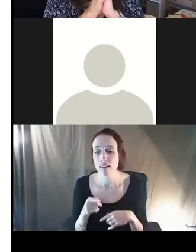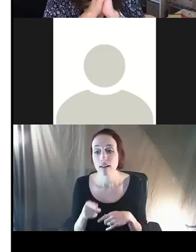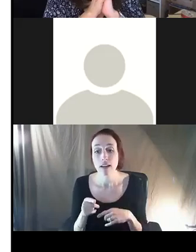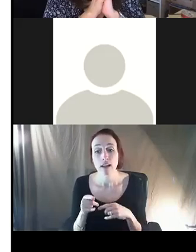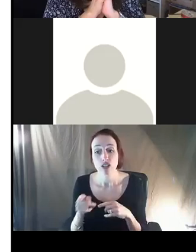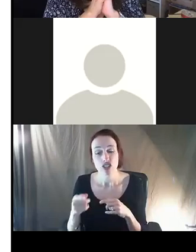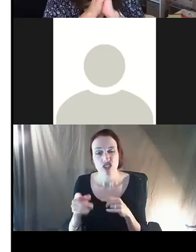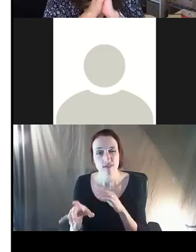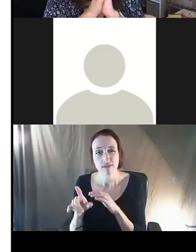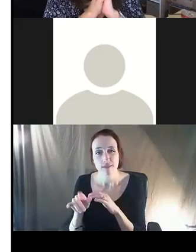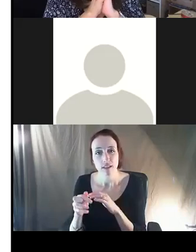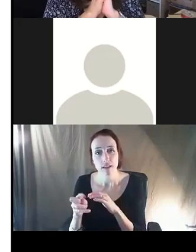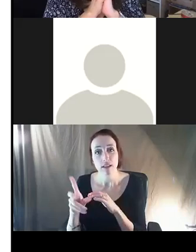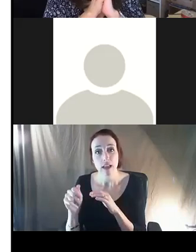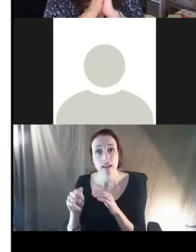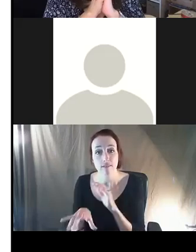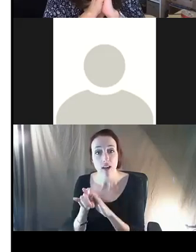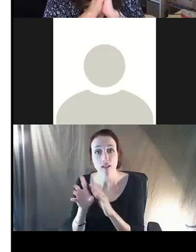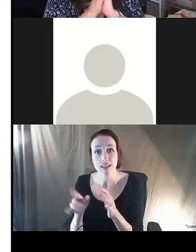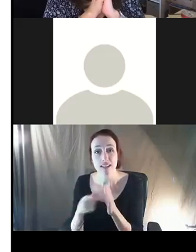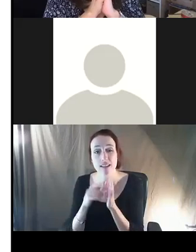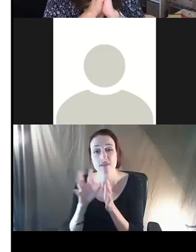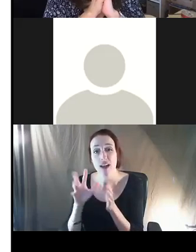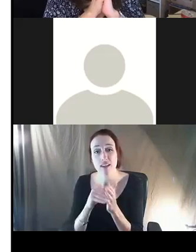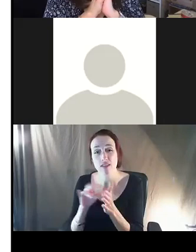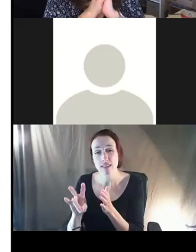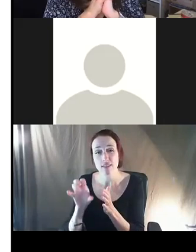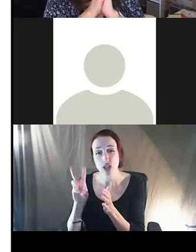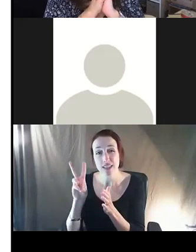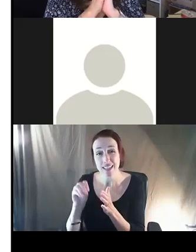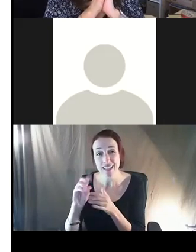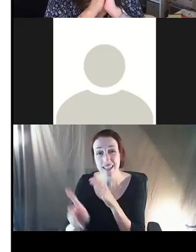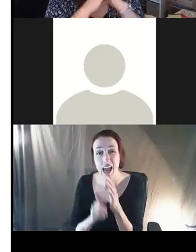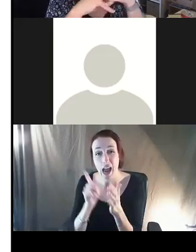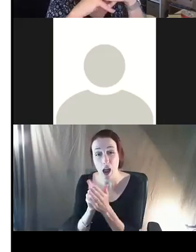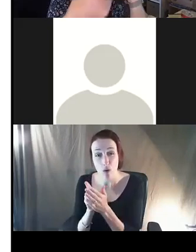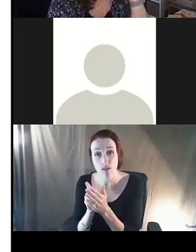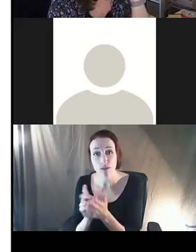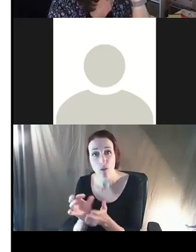5,760 hours to master knitting and 13,000 hours